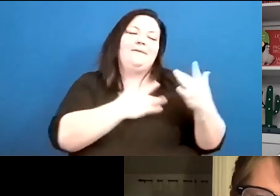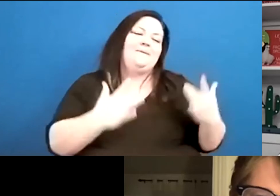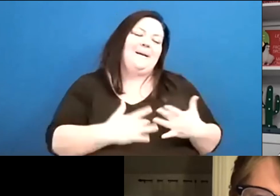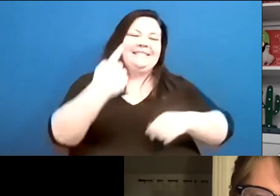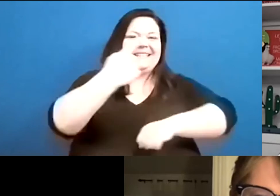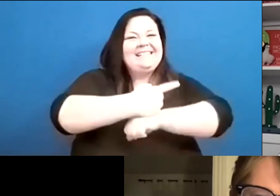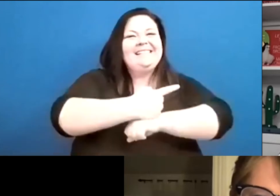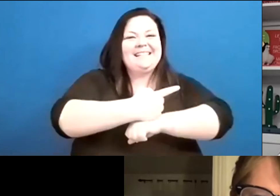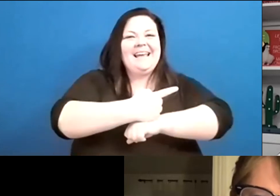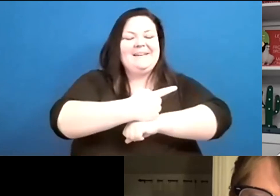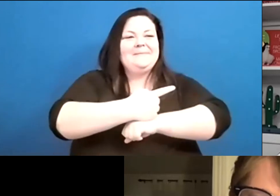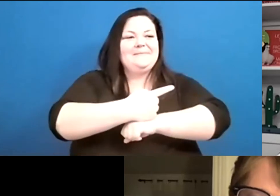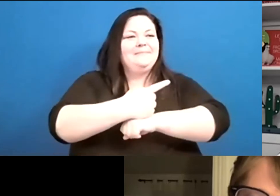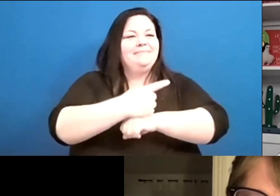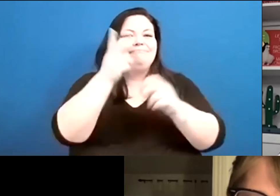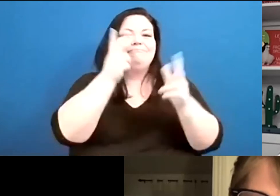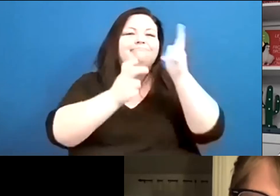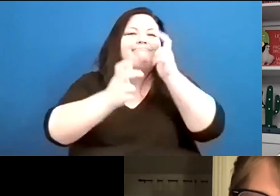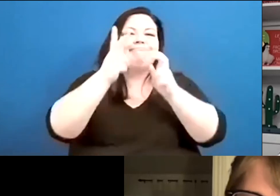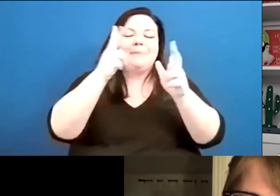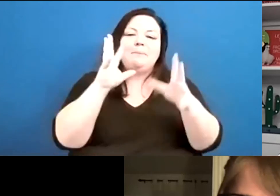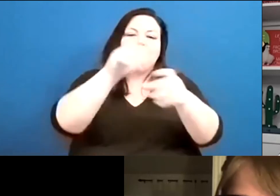um, listening to and participating in poetry community,